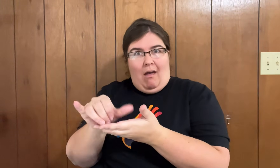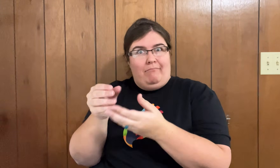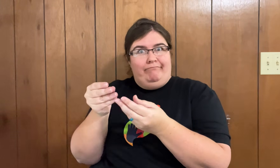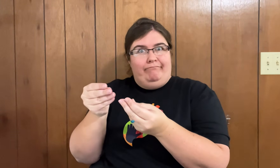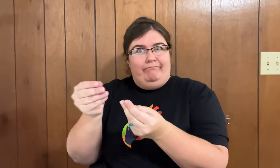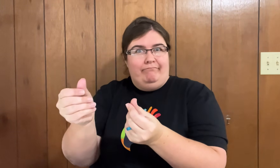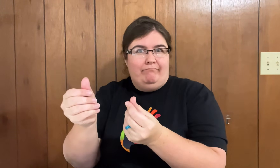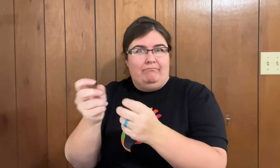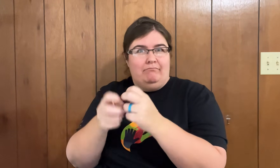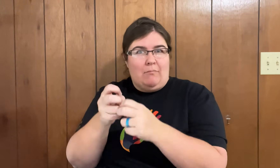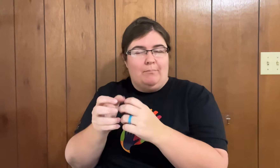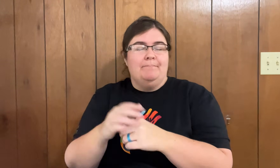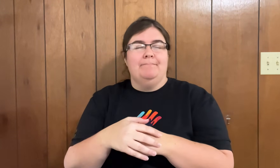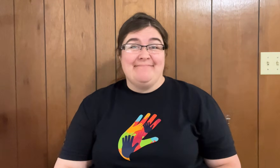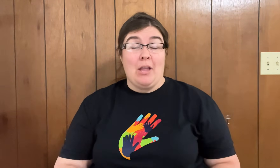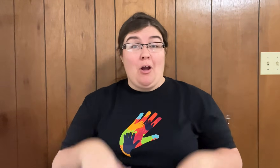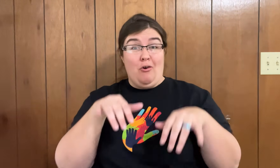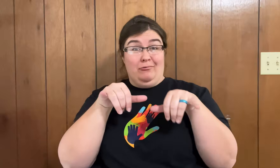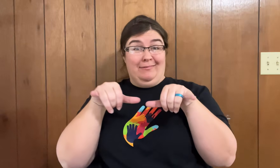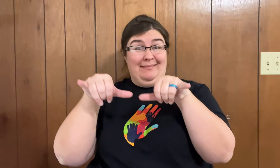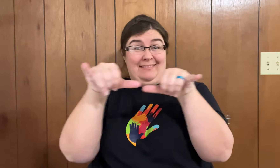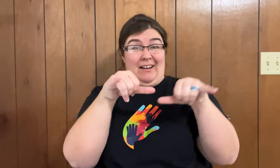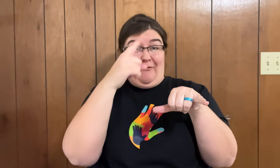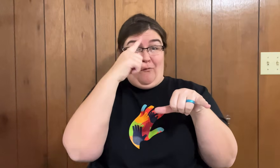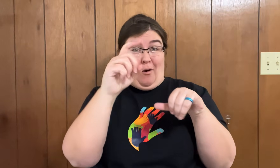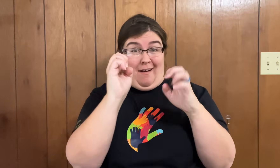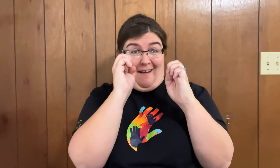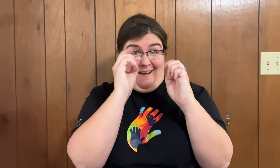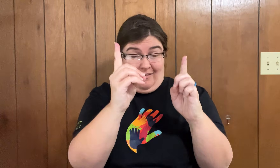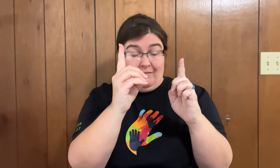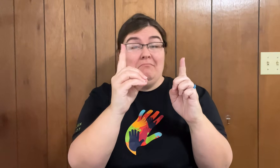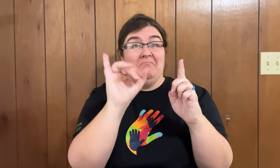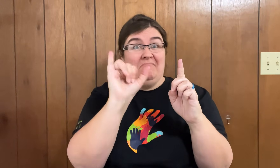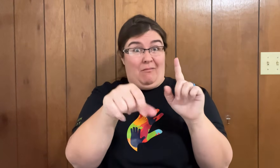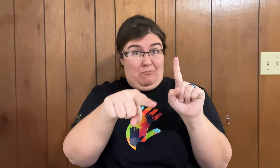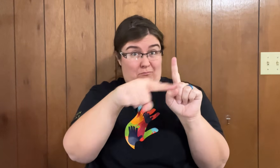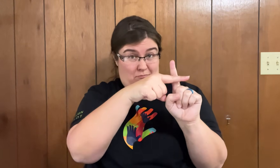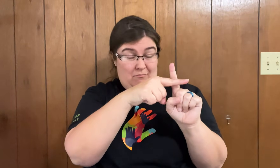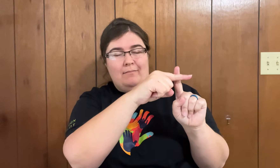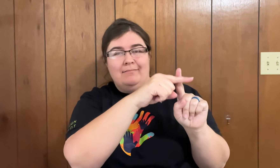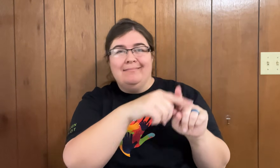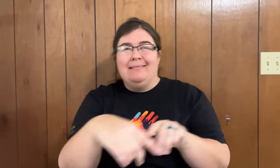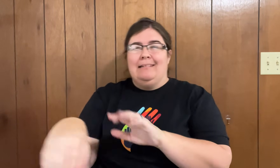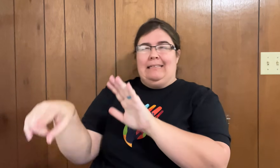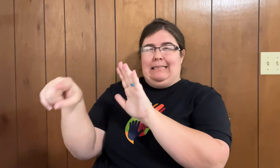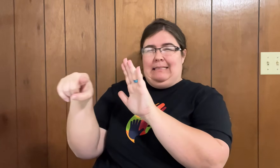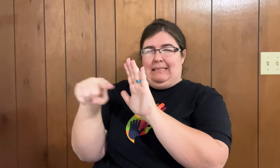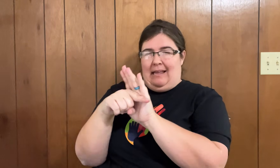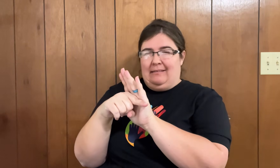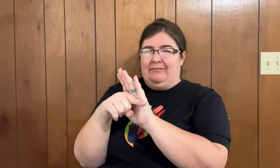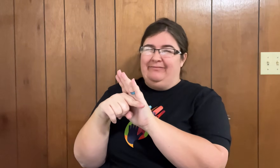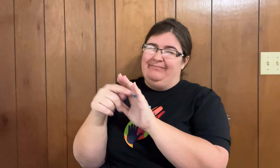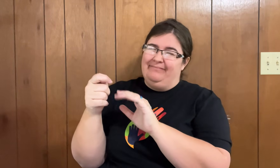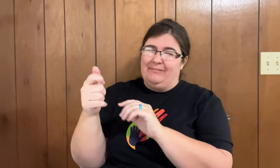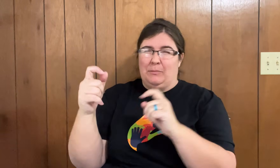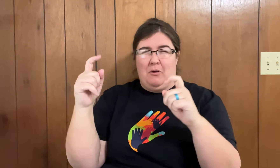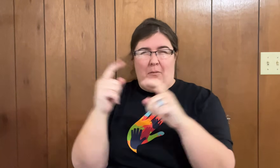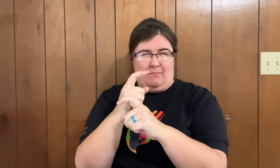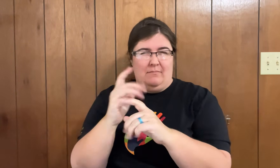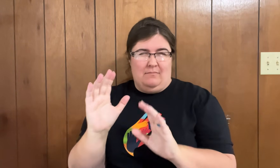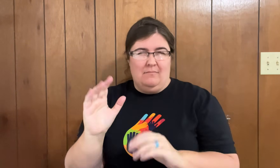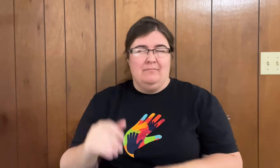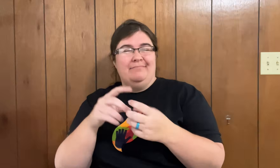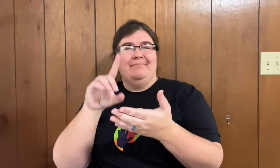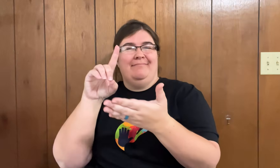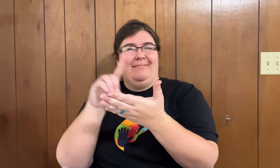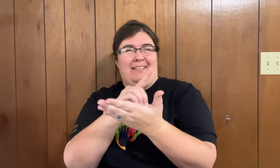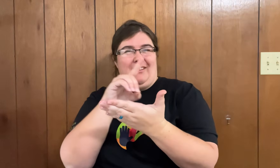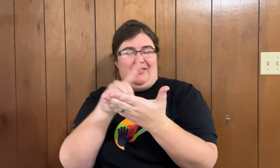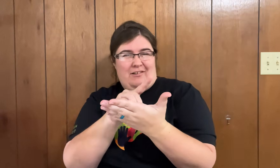So those are the pros for standardization for education. The cons are a little complicated.